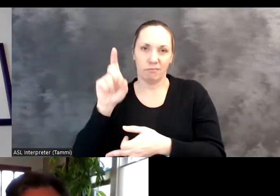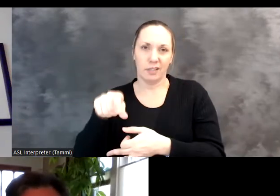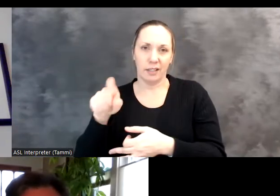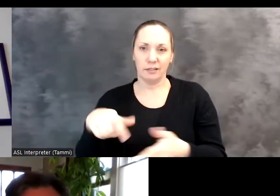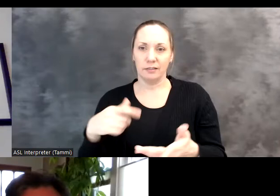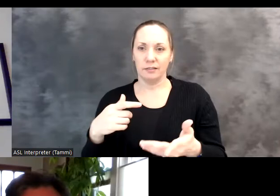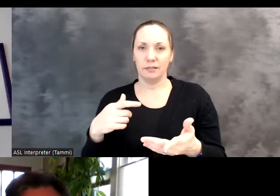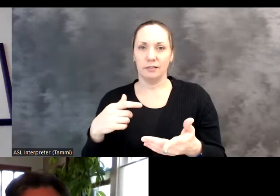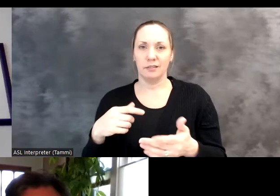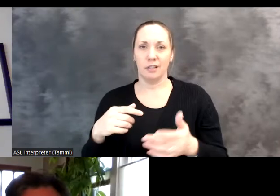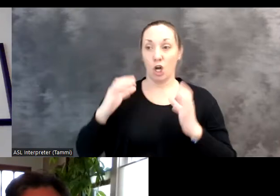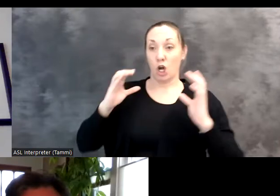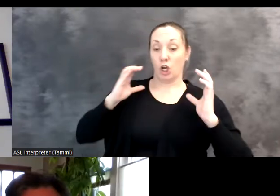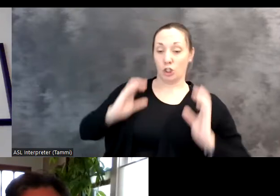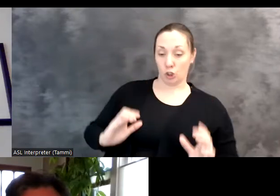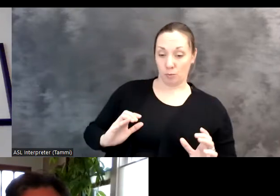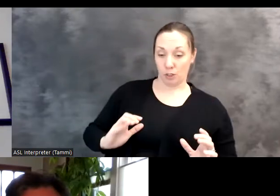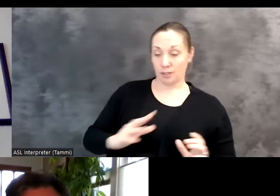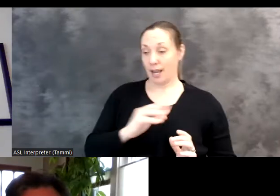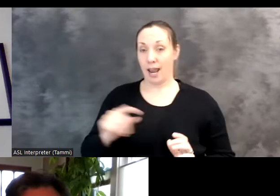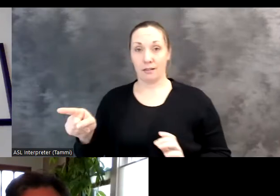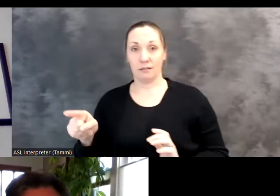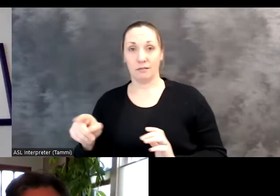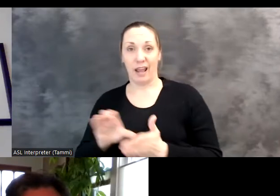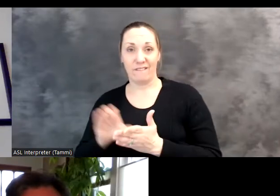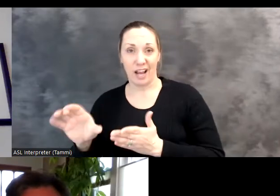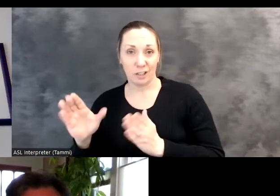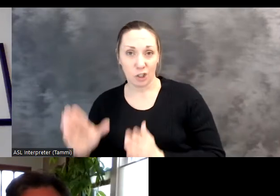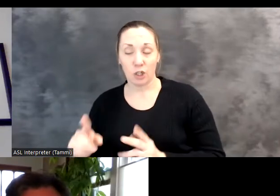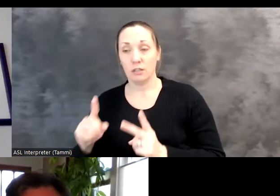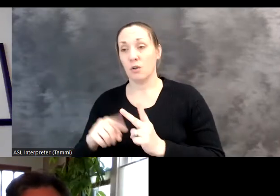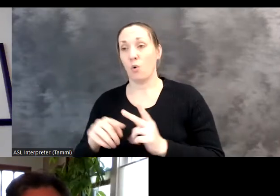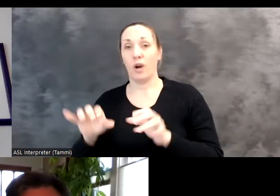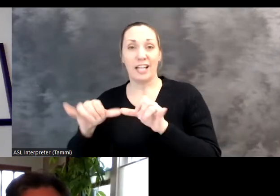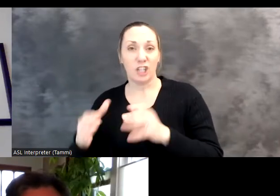to bring together both ends of the